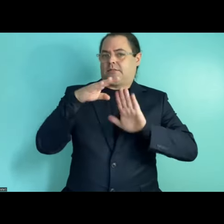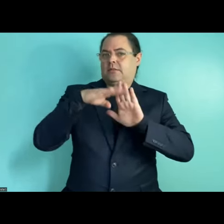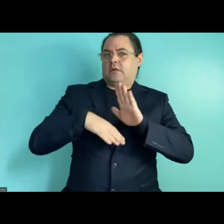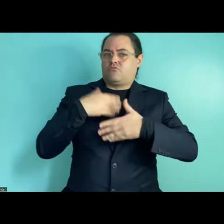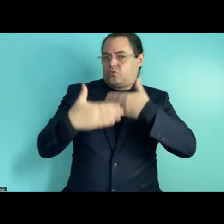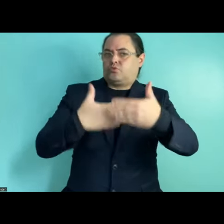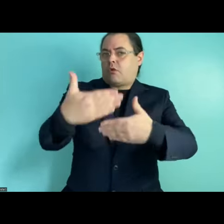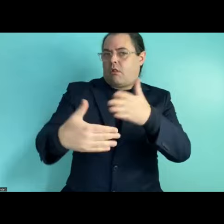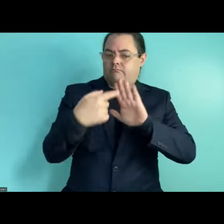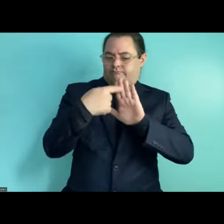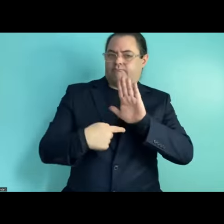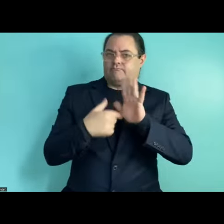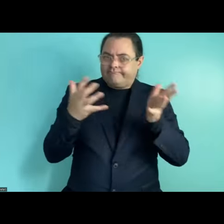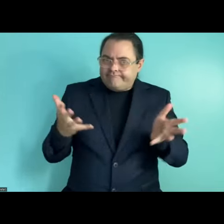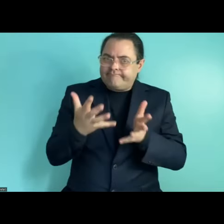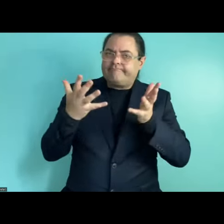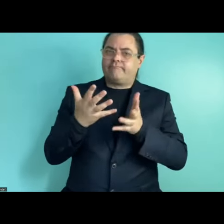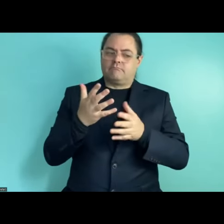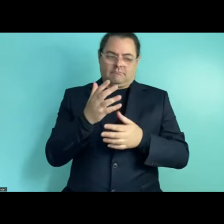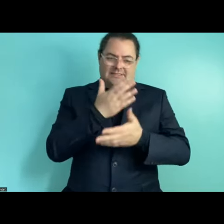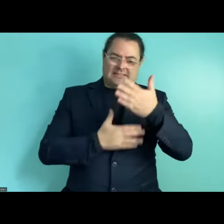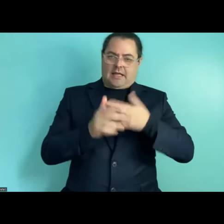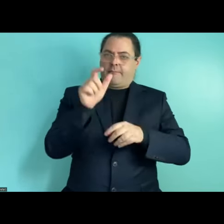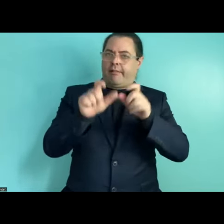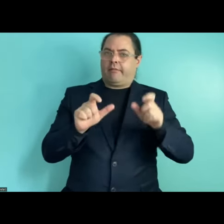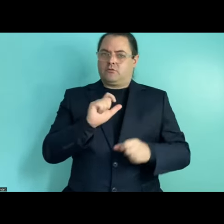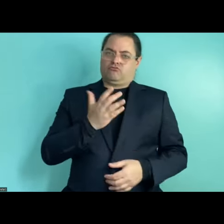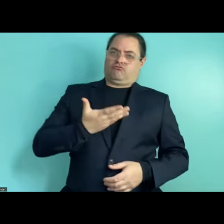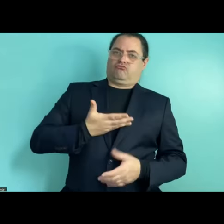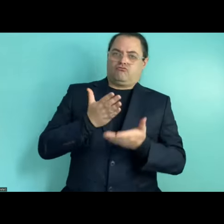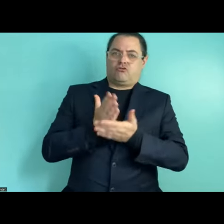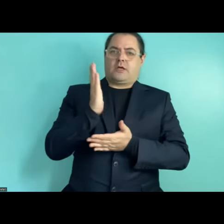I think those are some of the things that informs and development corporations in Africa,